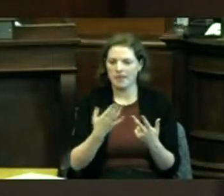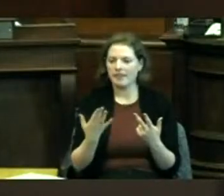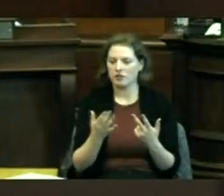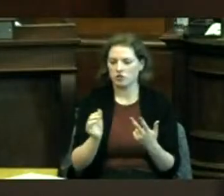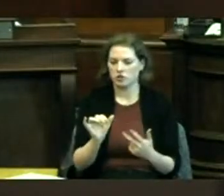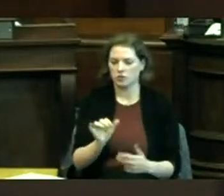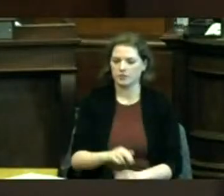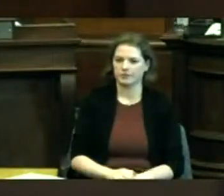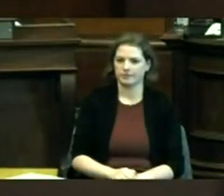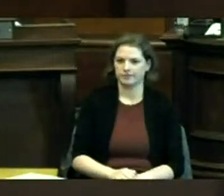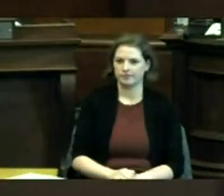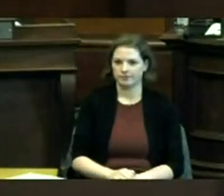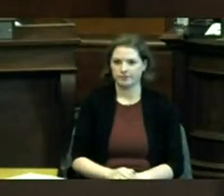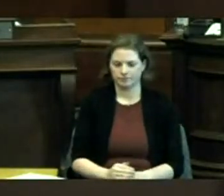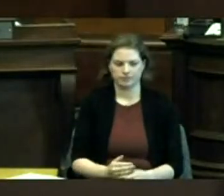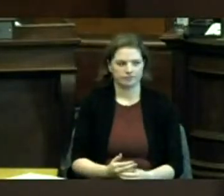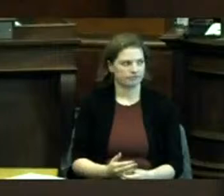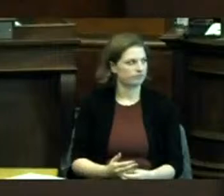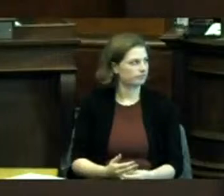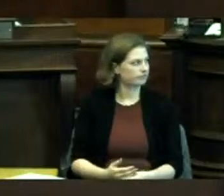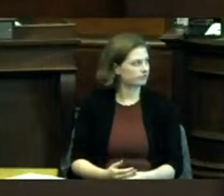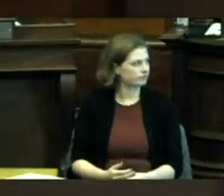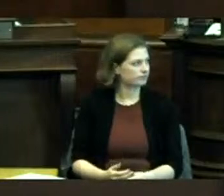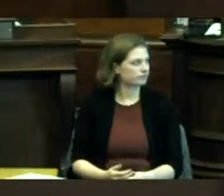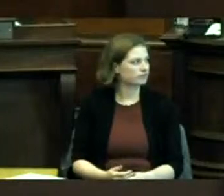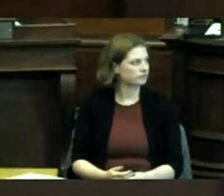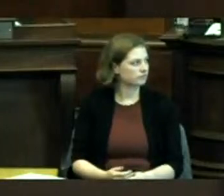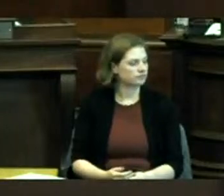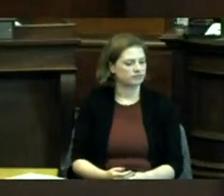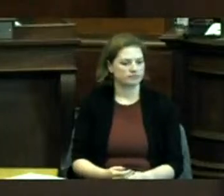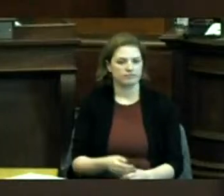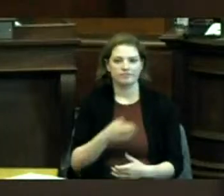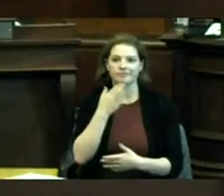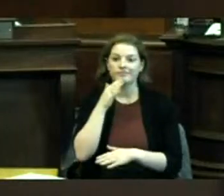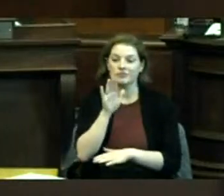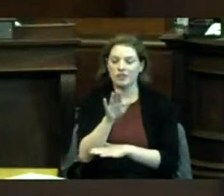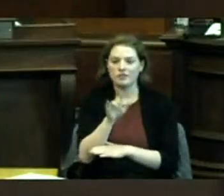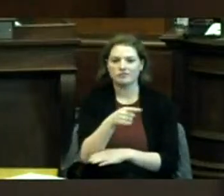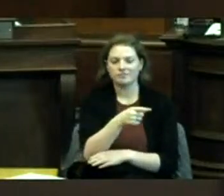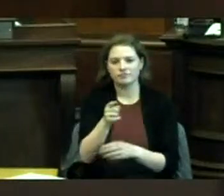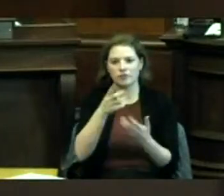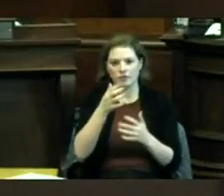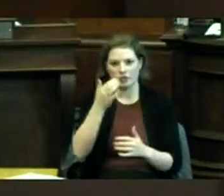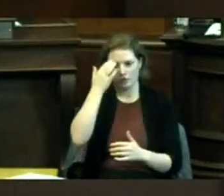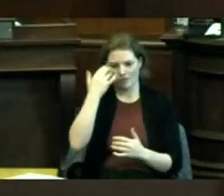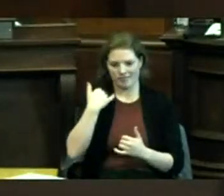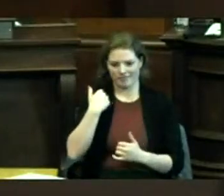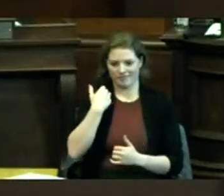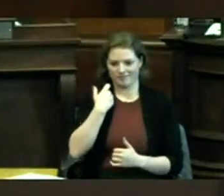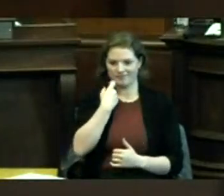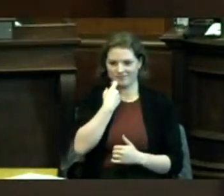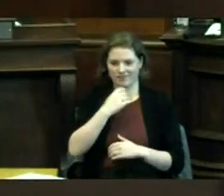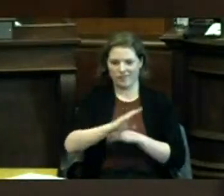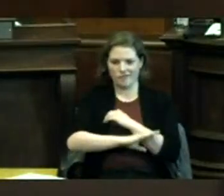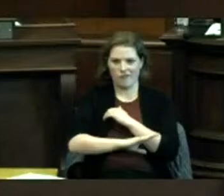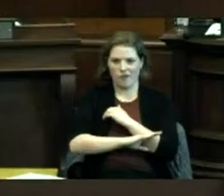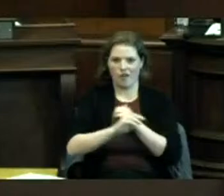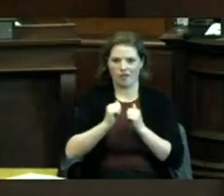member Patterson and council